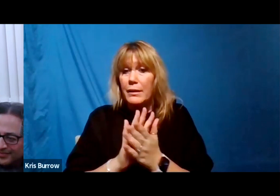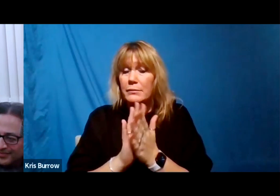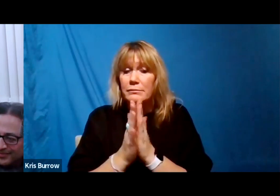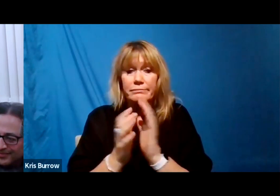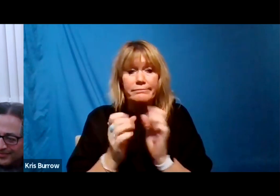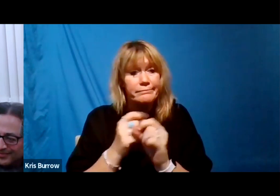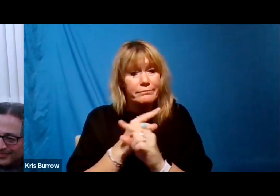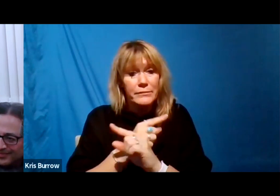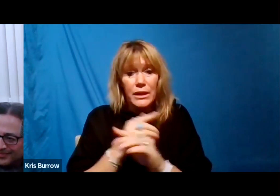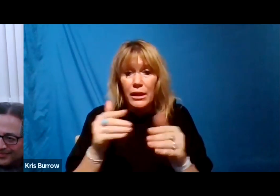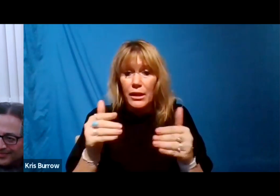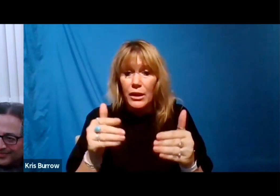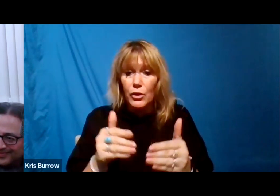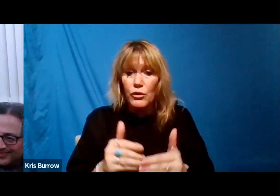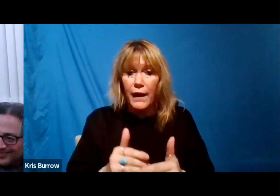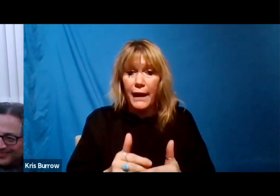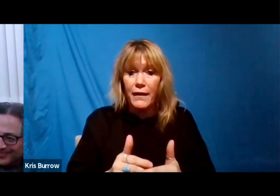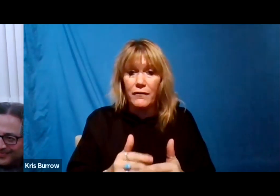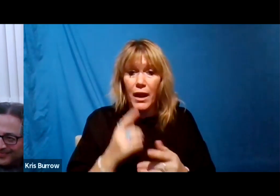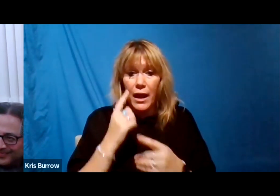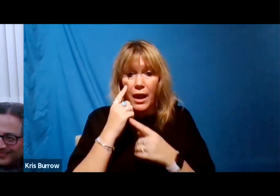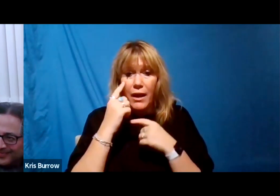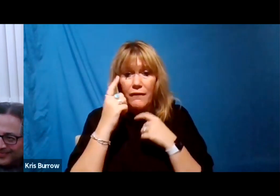creativity and productive, and of